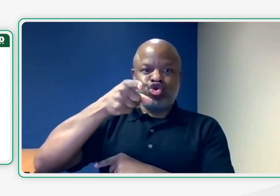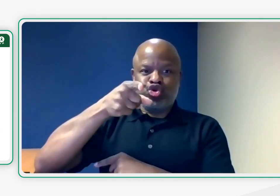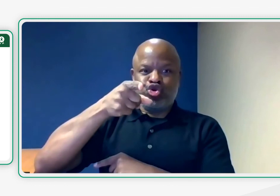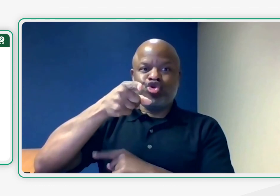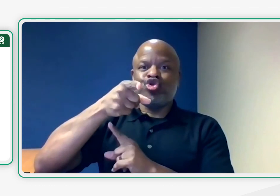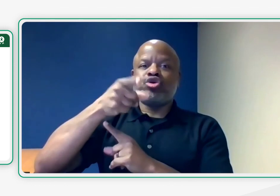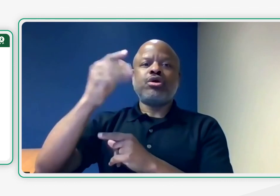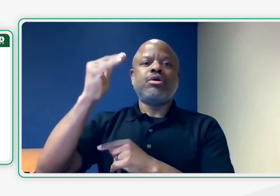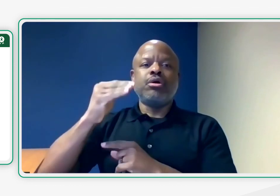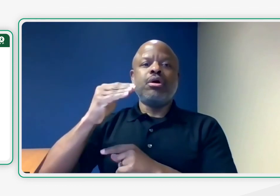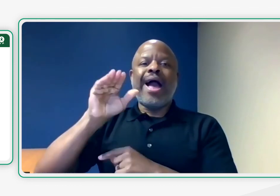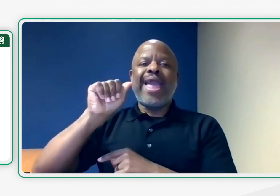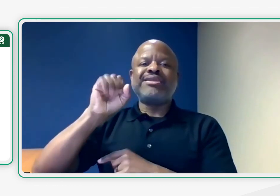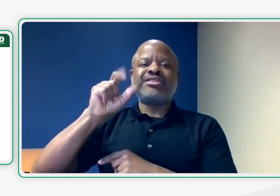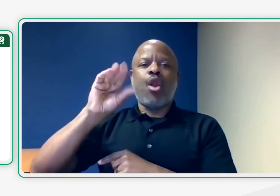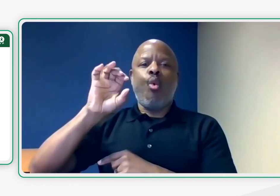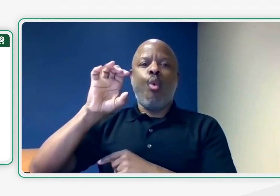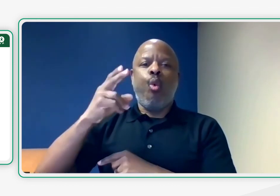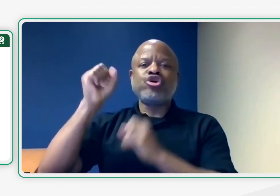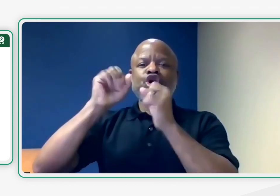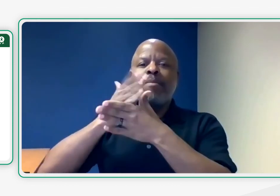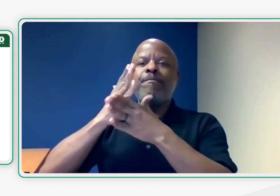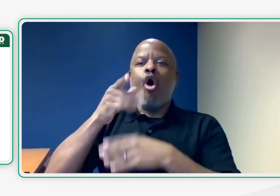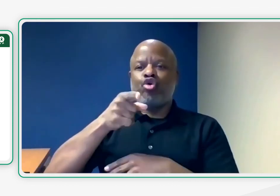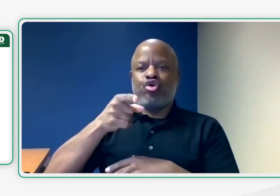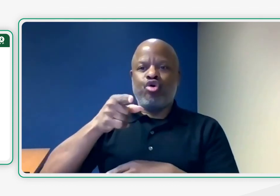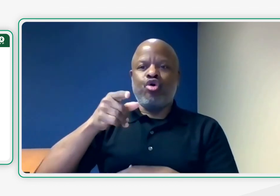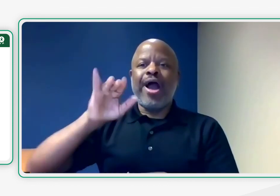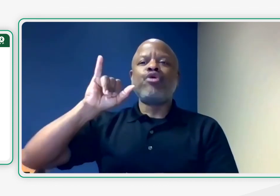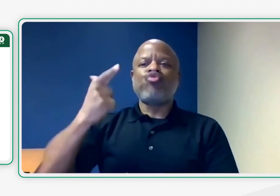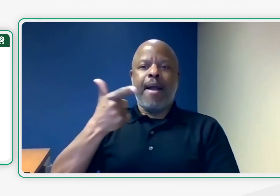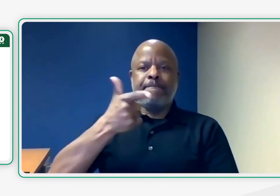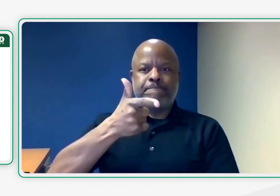You can reach out to me via Facebook at @aslcoach or additionally through